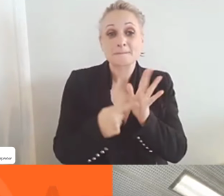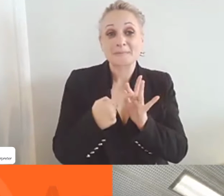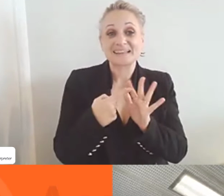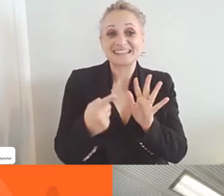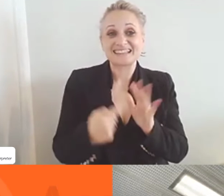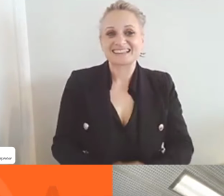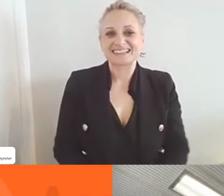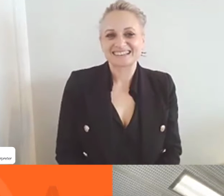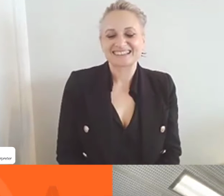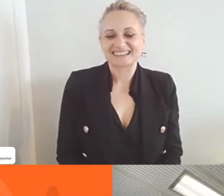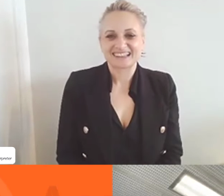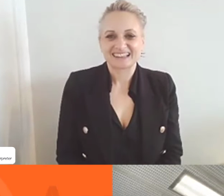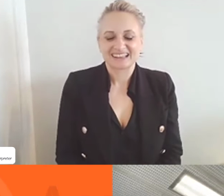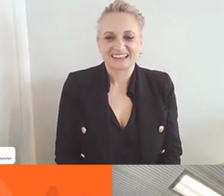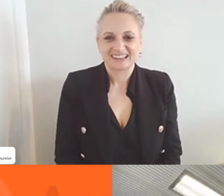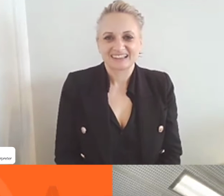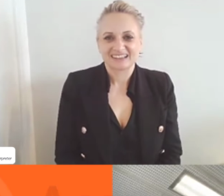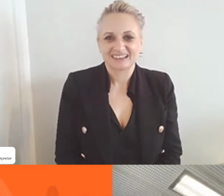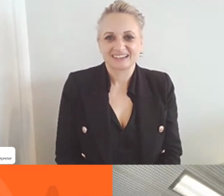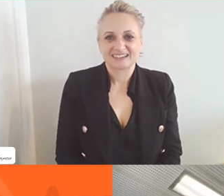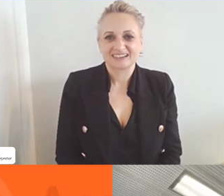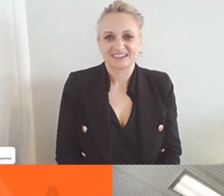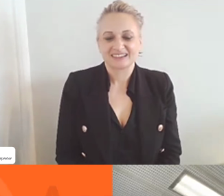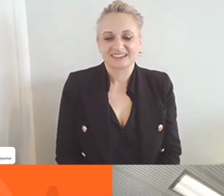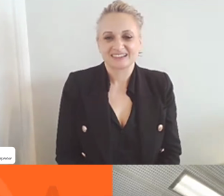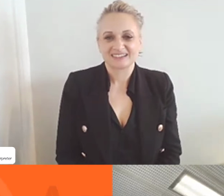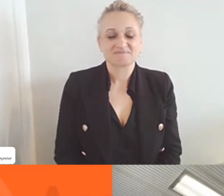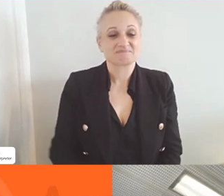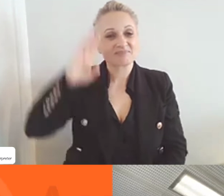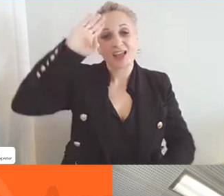yes. Yeah, kia ora everyone, and thanks very much for the opportunity